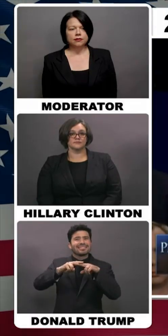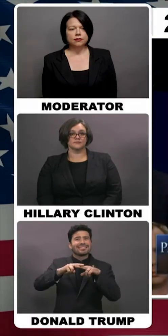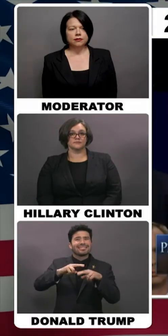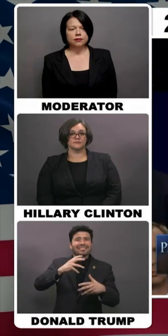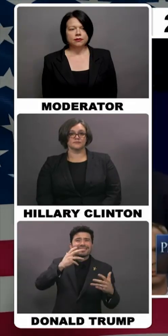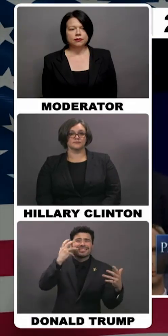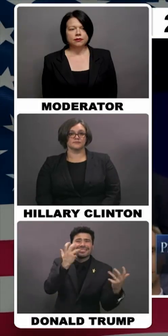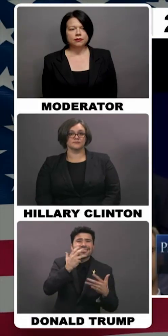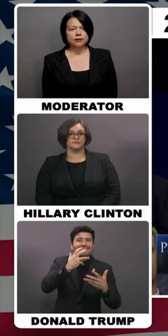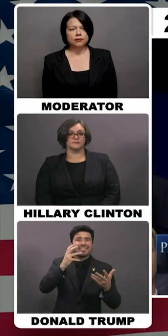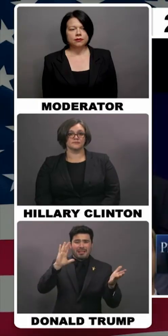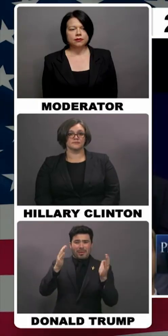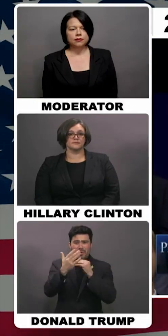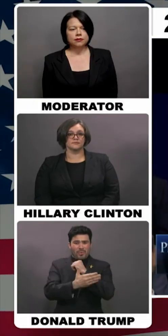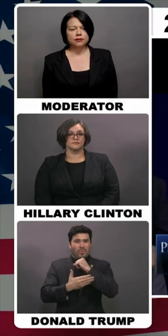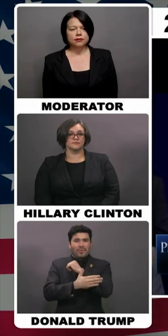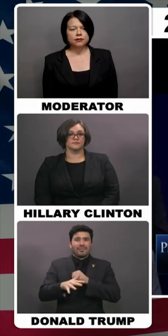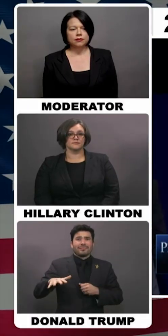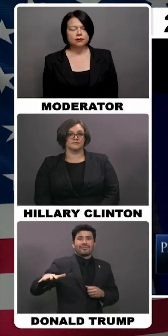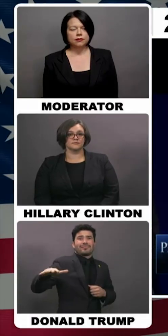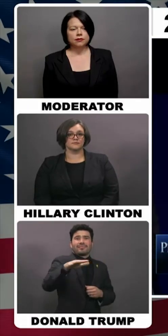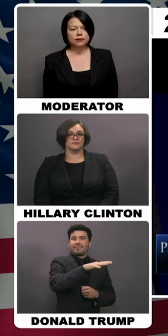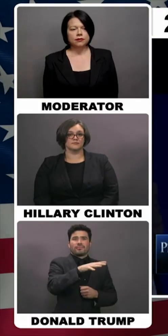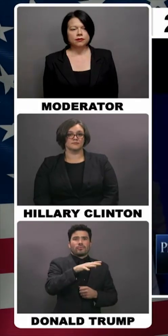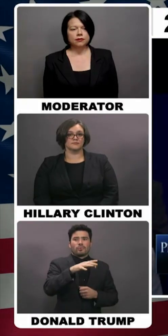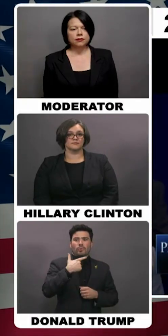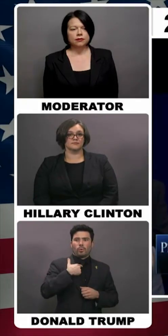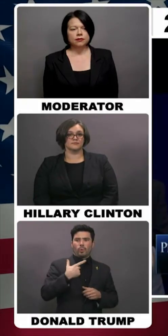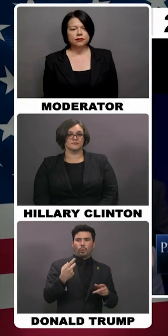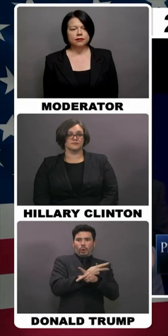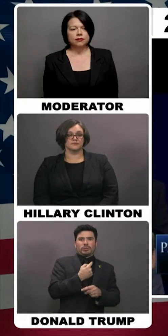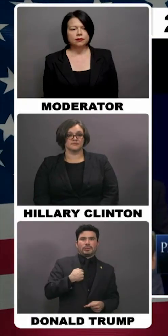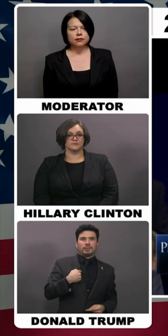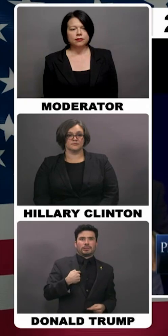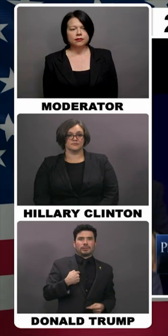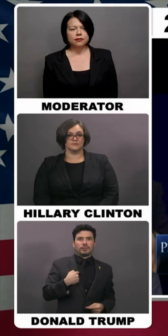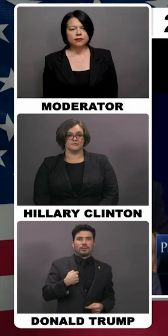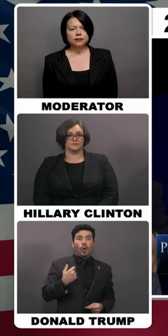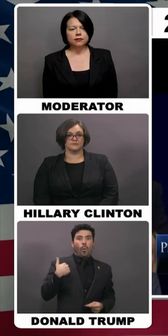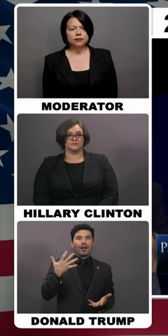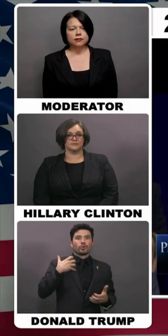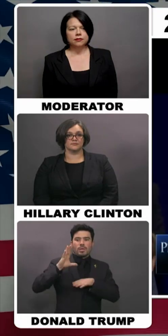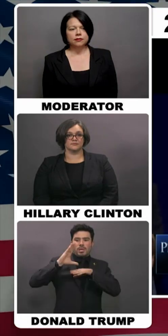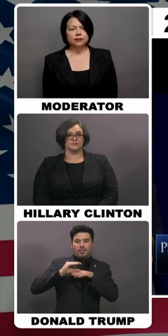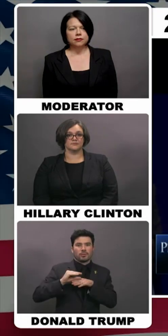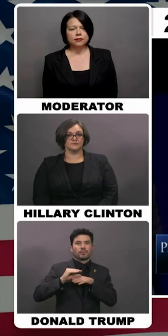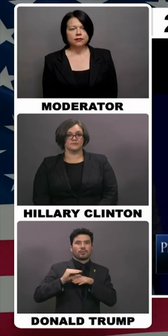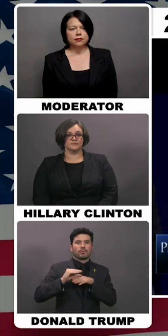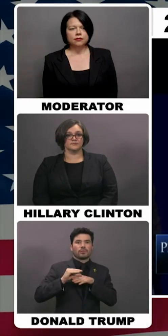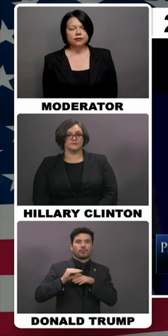And I'm bring bringing them down to one of the lower in the world. And I think it's so important, one of the most important things we can do.